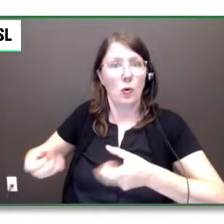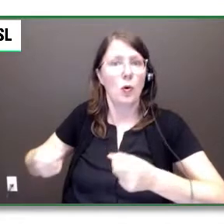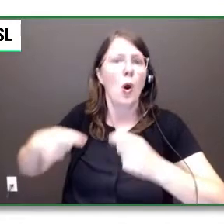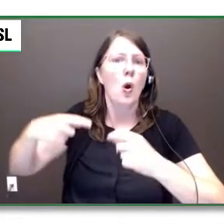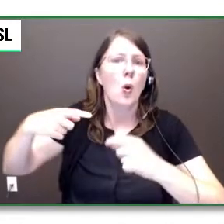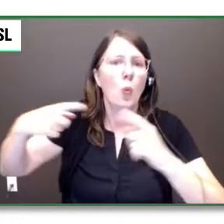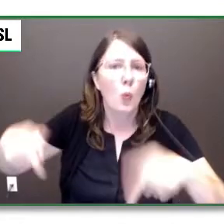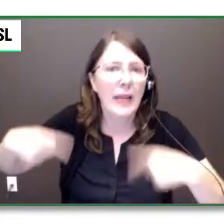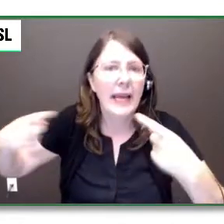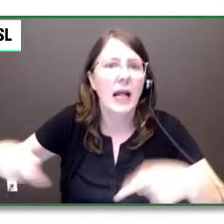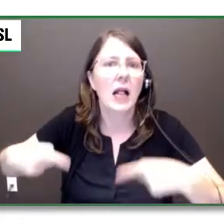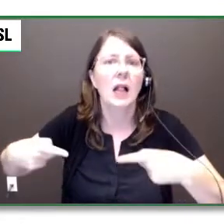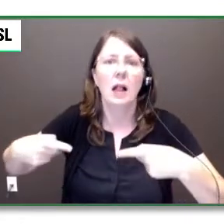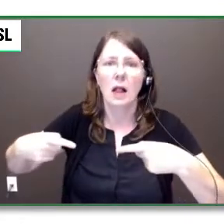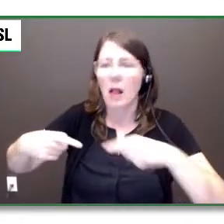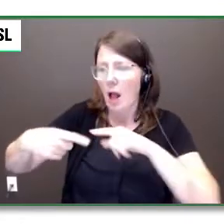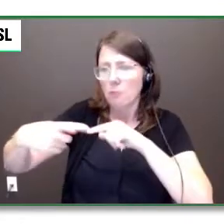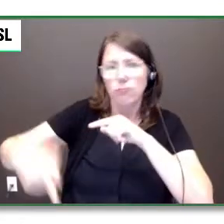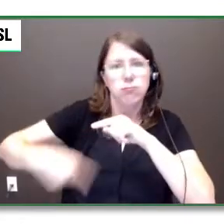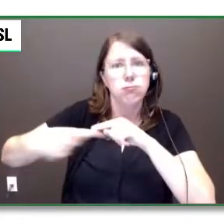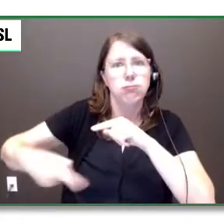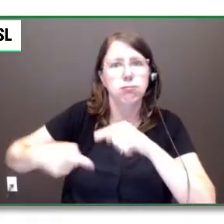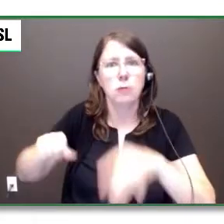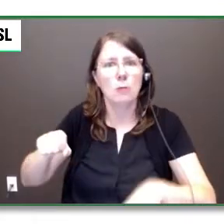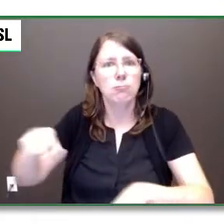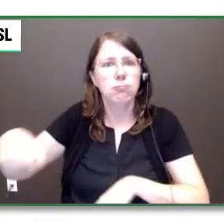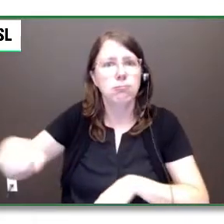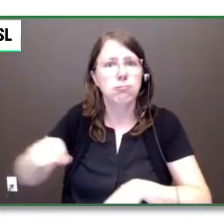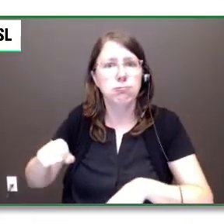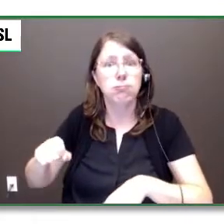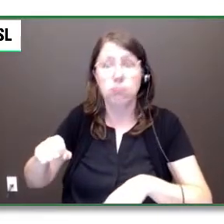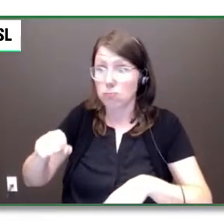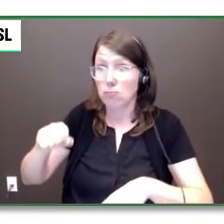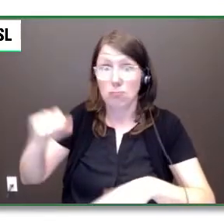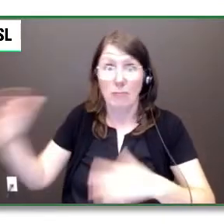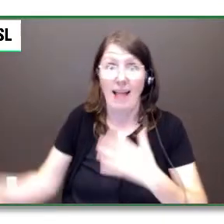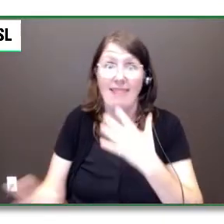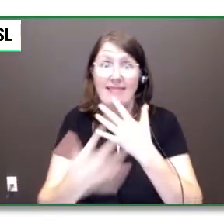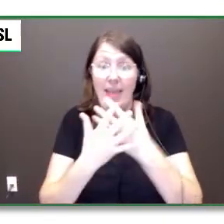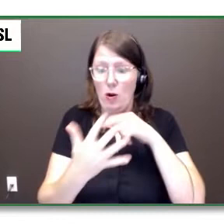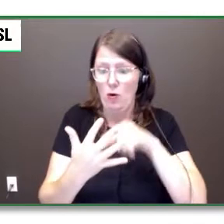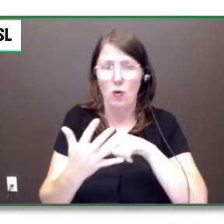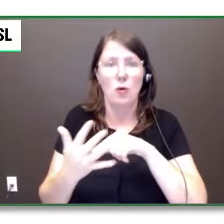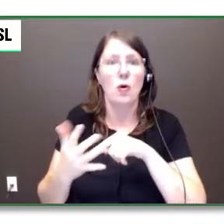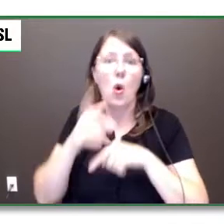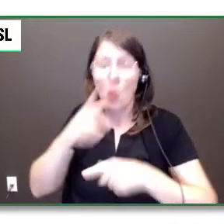park agencies as to maybe you need to really consider rest areas at